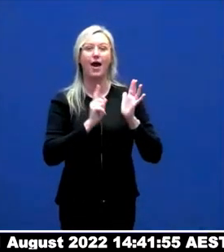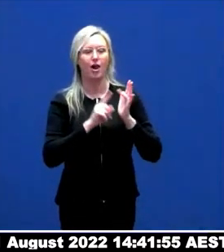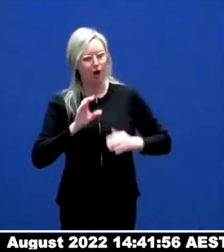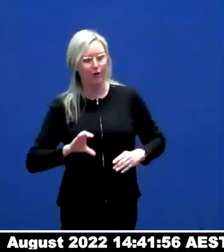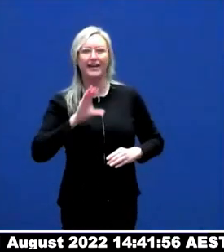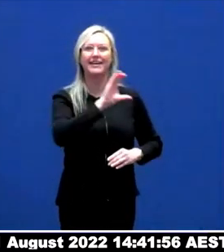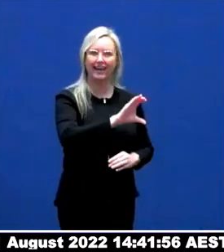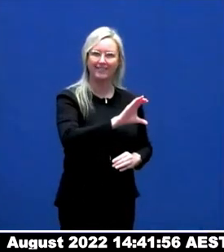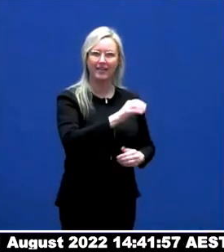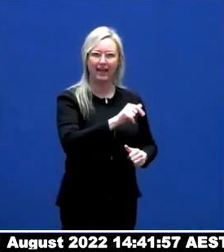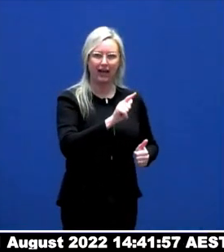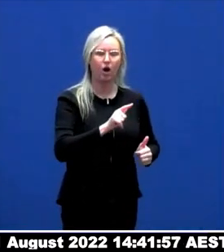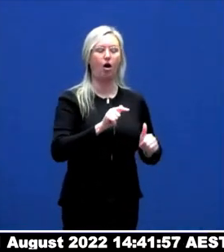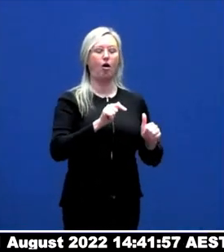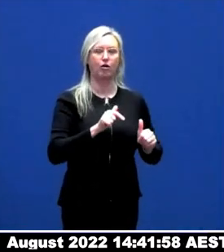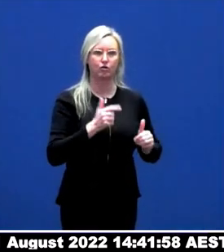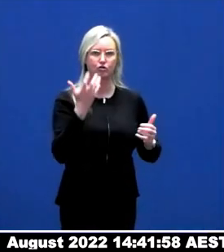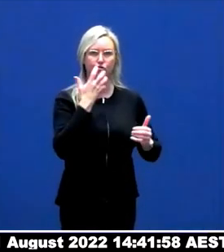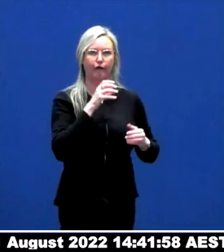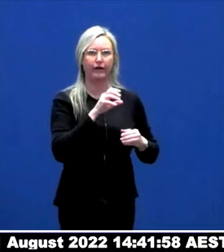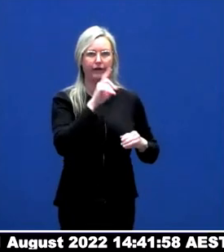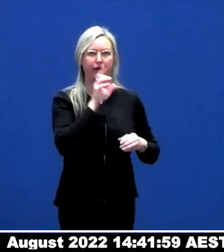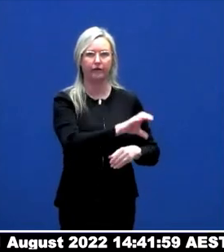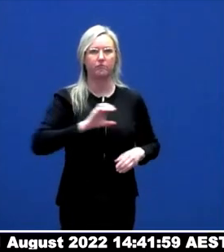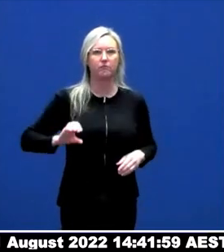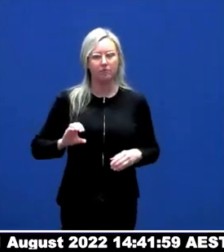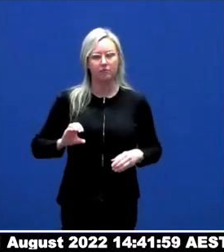So, we wouldn't know that what the parts want wants couldn't be delivered